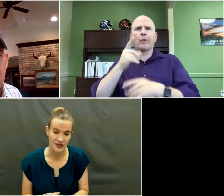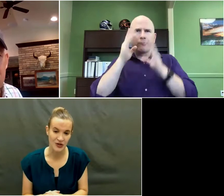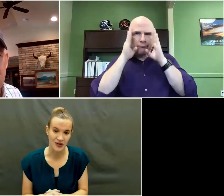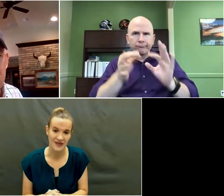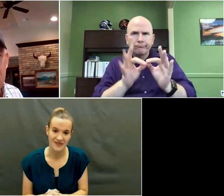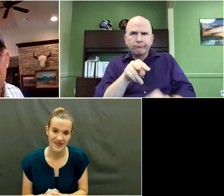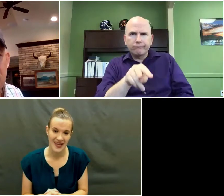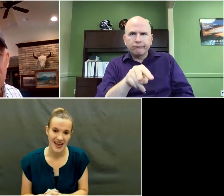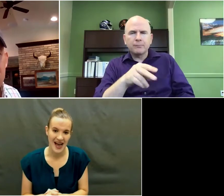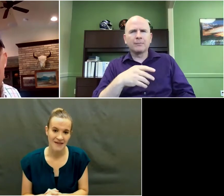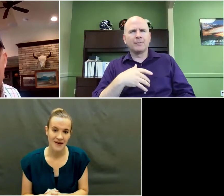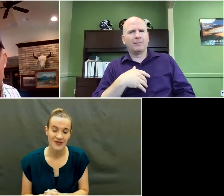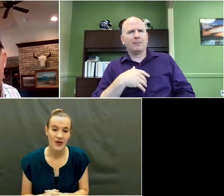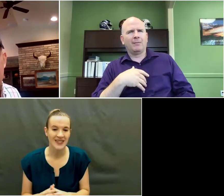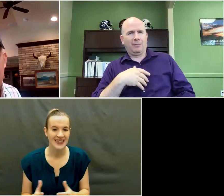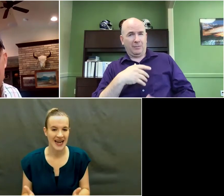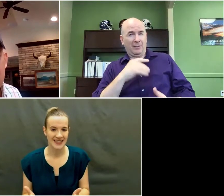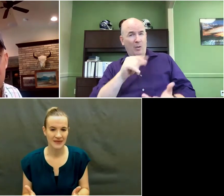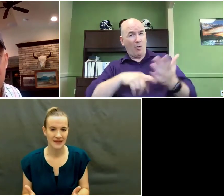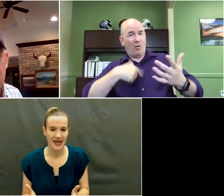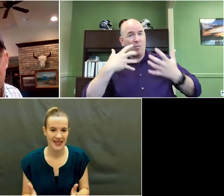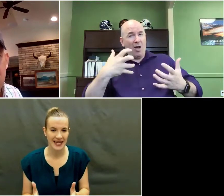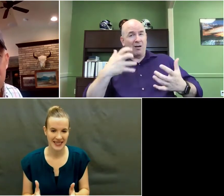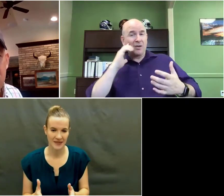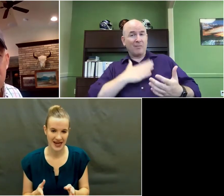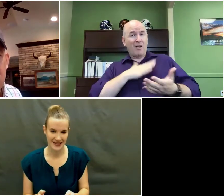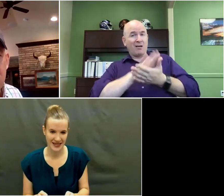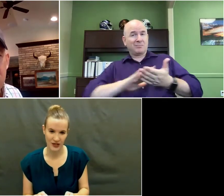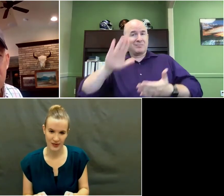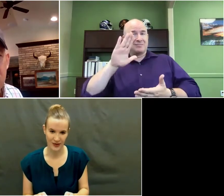interpreter. I felt so disconnected because I had to keep my eyes on the interpreter during the